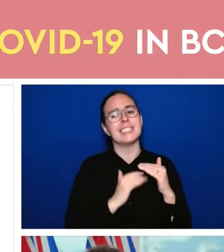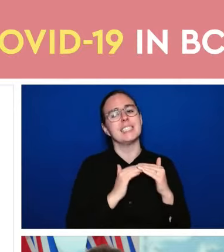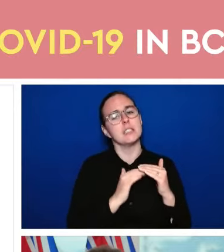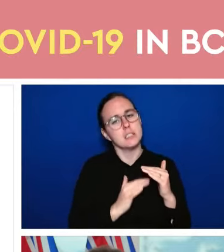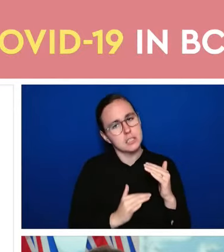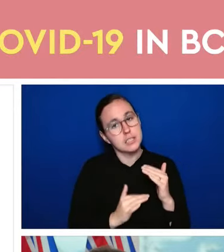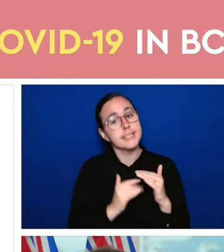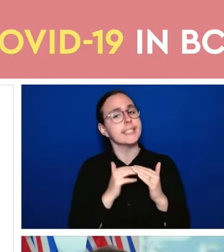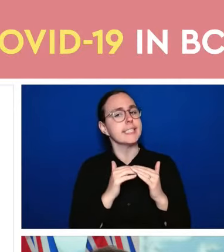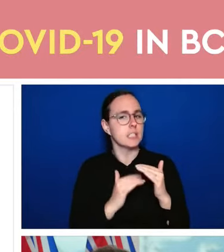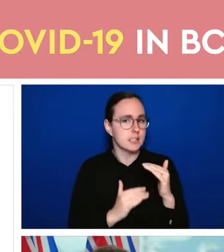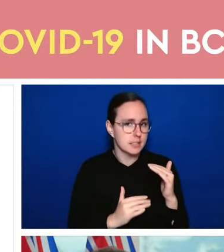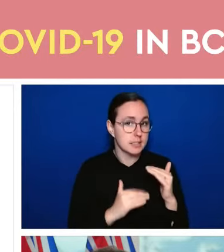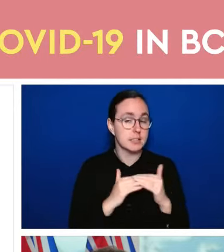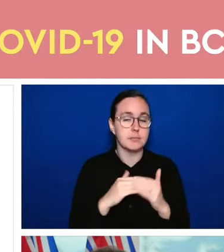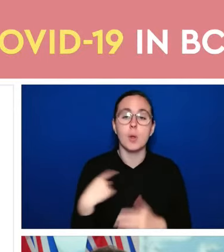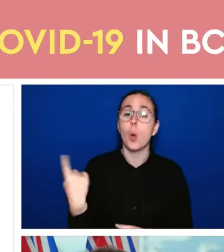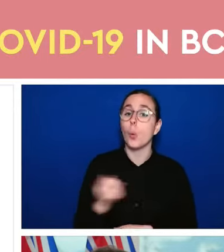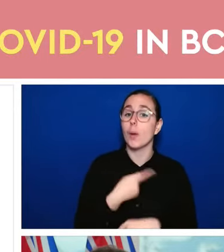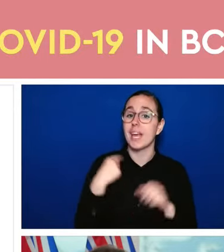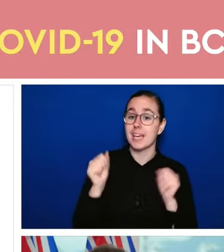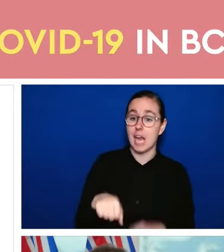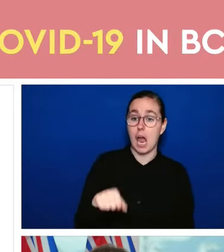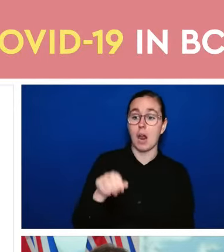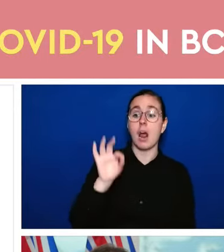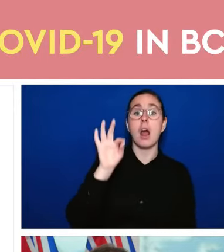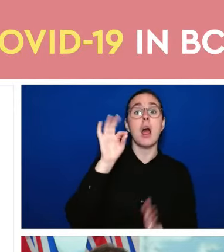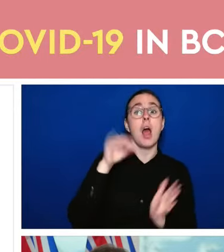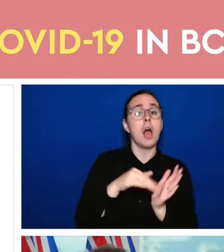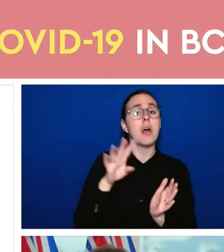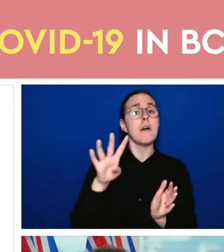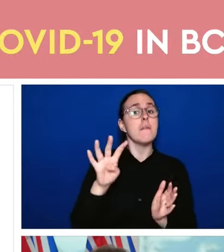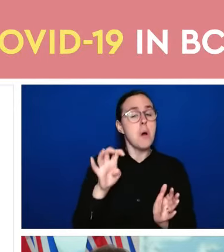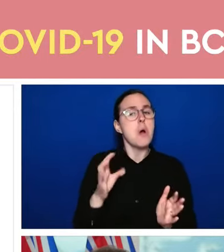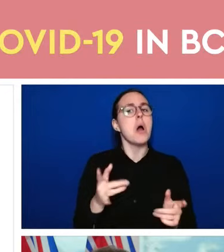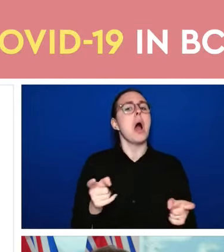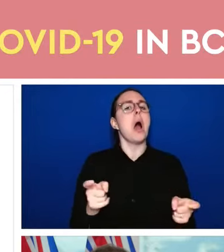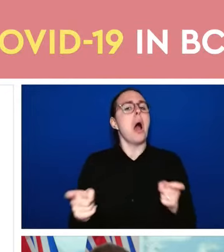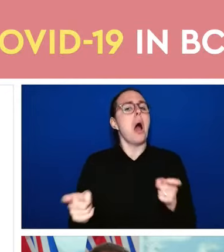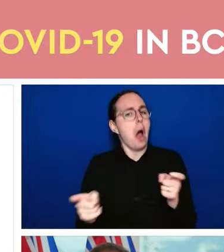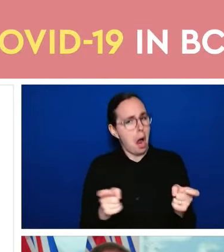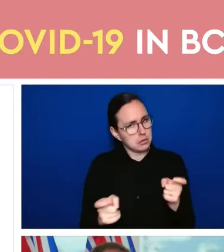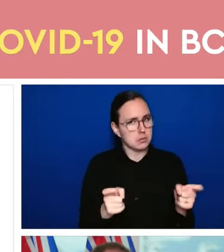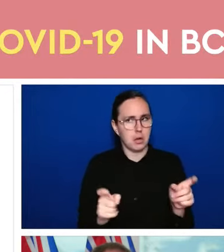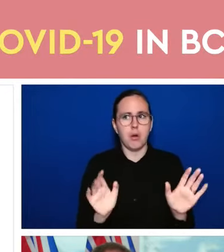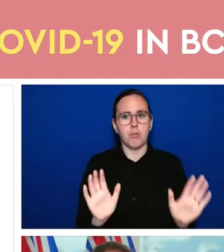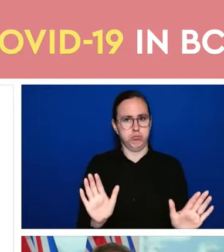thousand four hundred Asians in in the hospital- on a daily